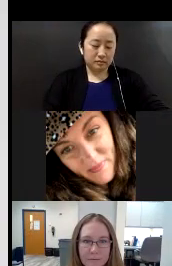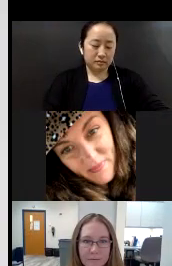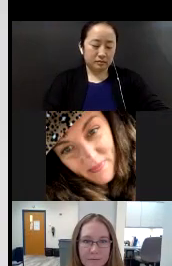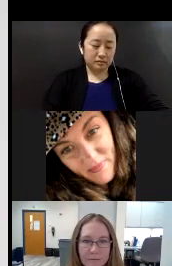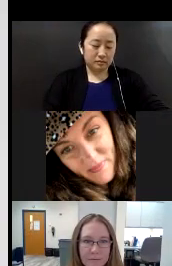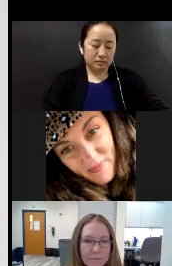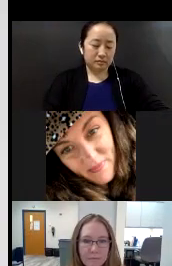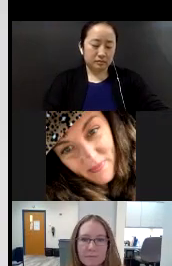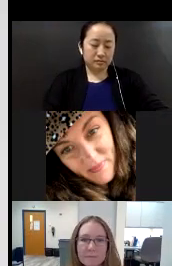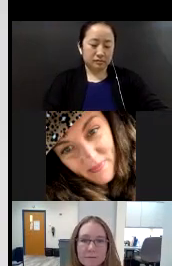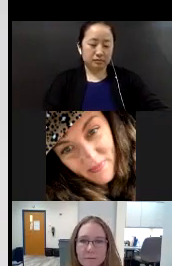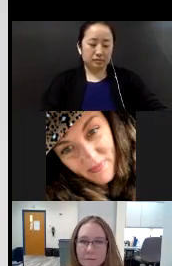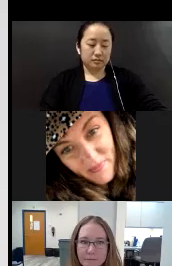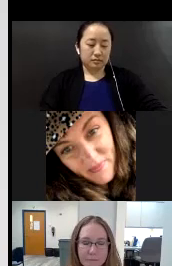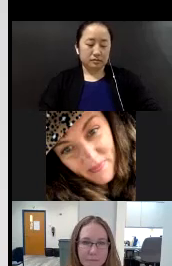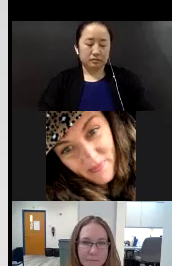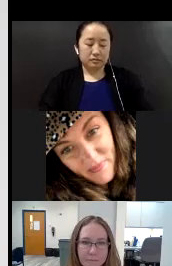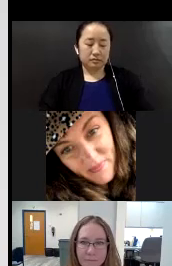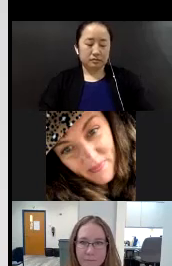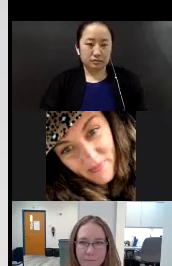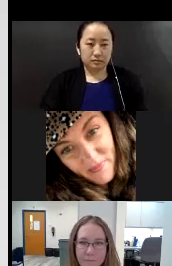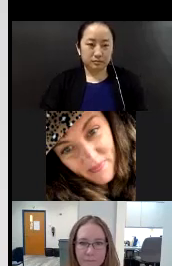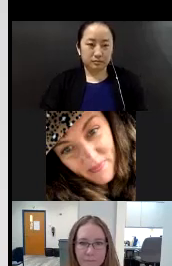SO, AGAIN, WE KIND OF SEE THE BENEFITS OF THE VIDEO